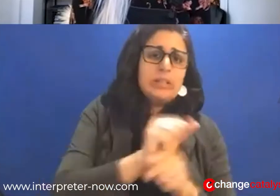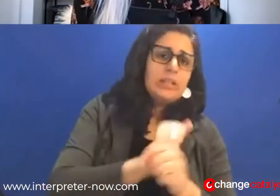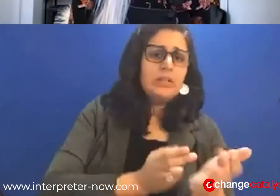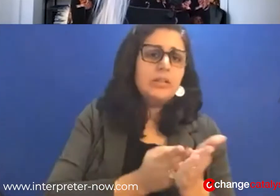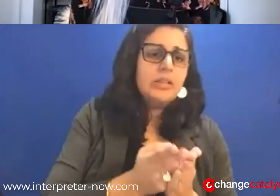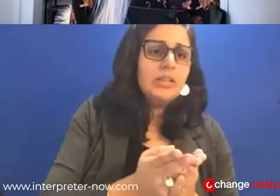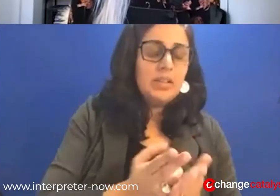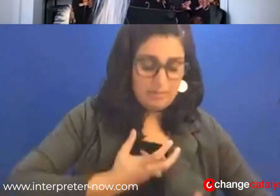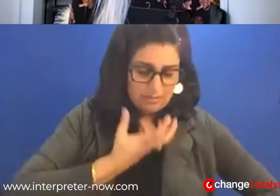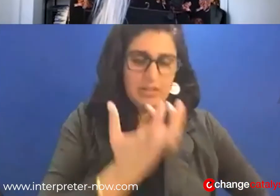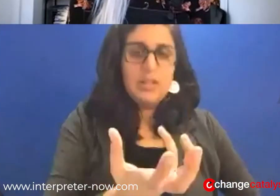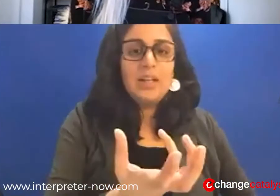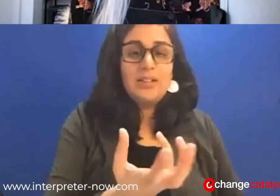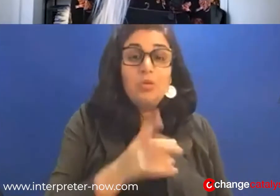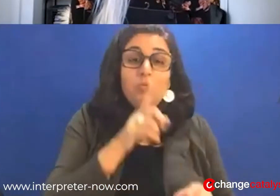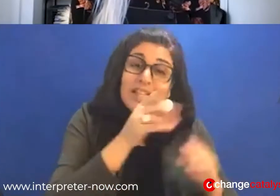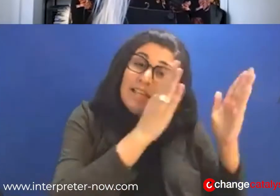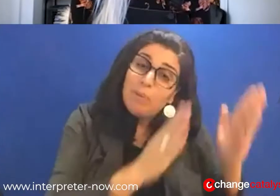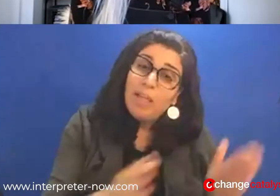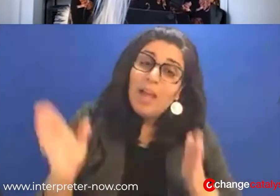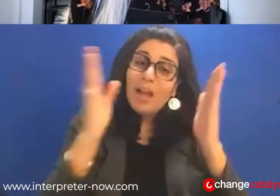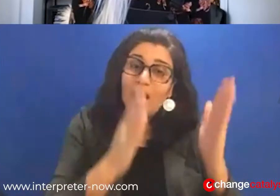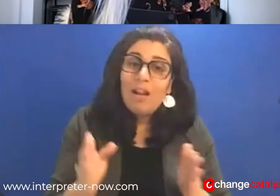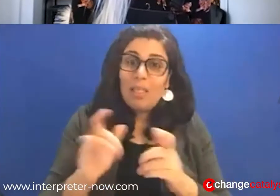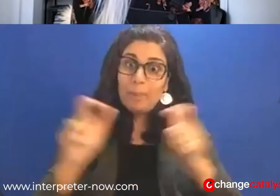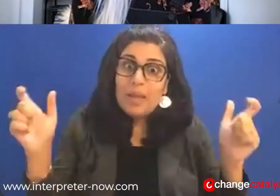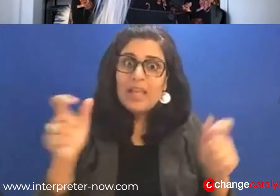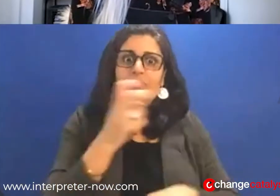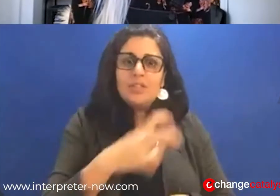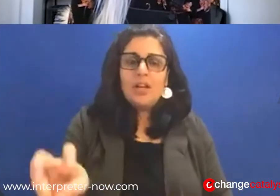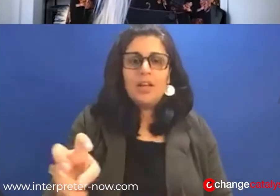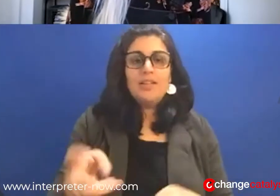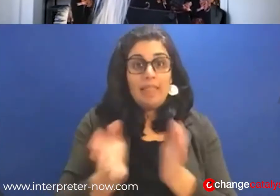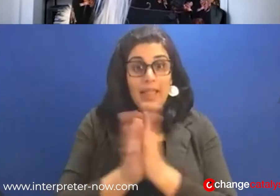plan that out and to ask for that help.